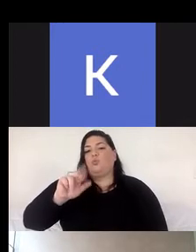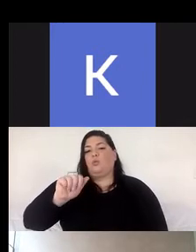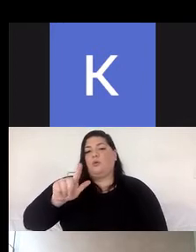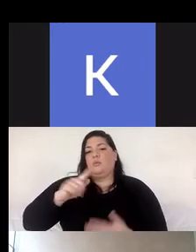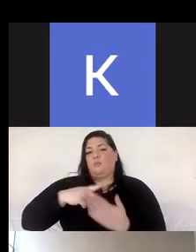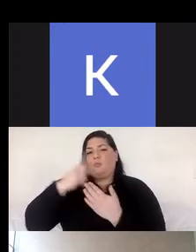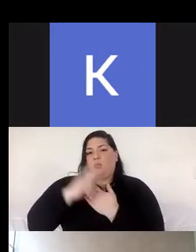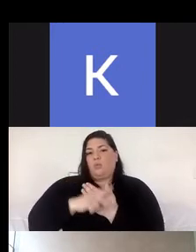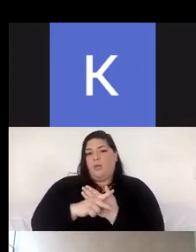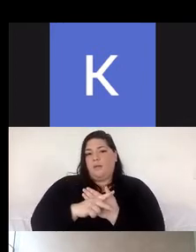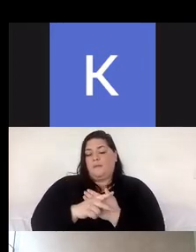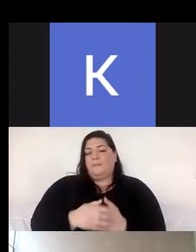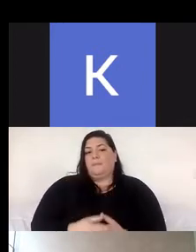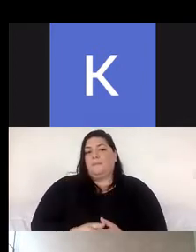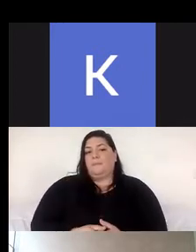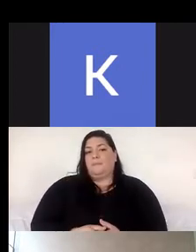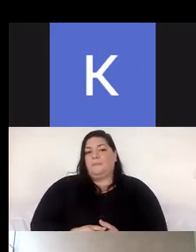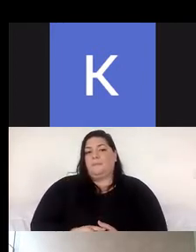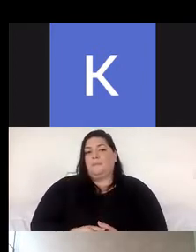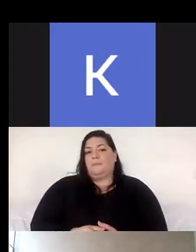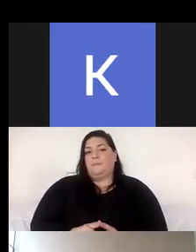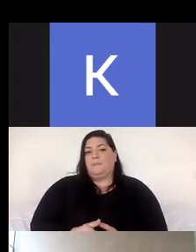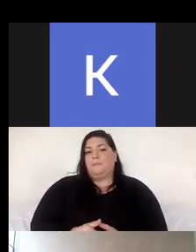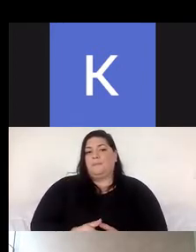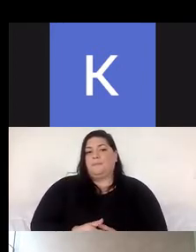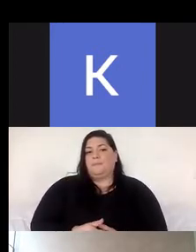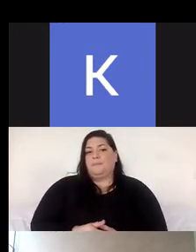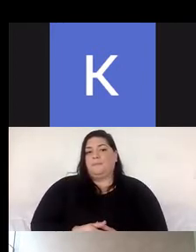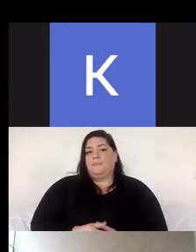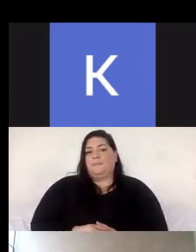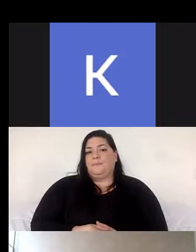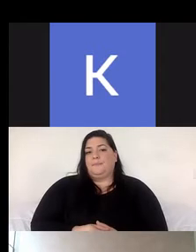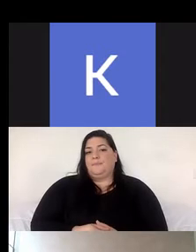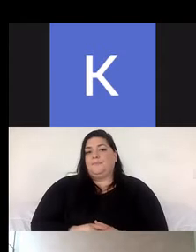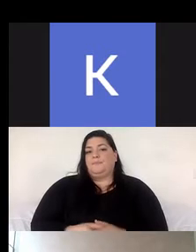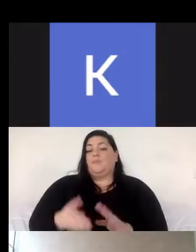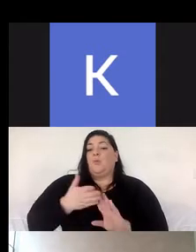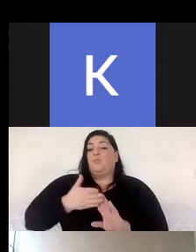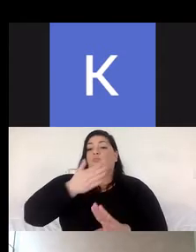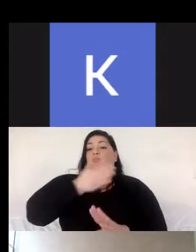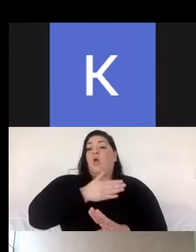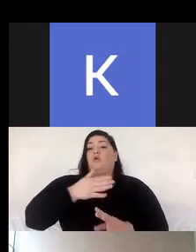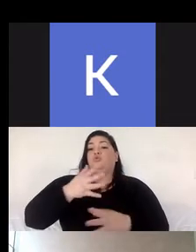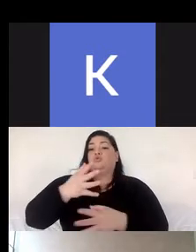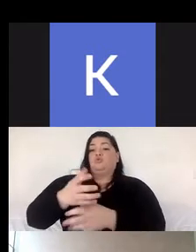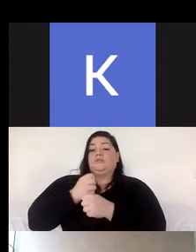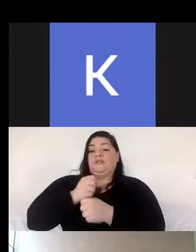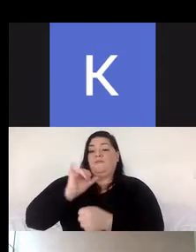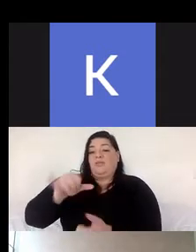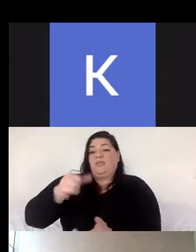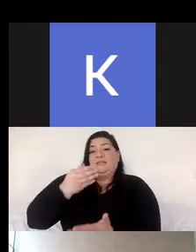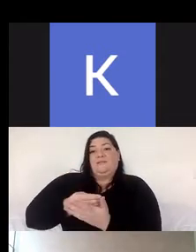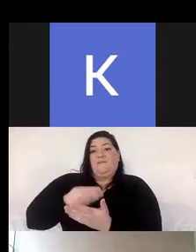And this says, "Prior to receiving this funding,